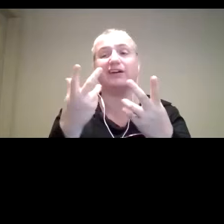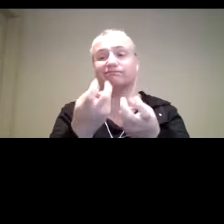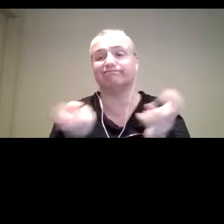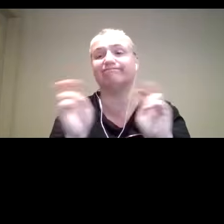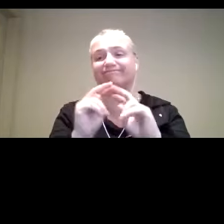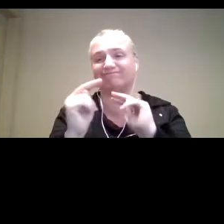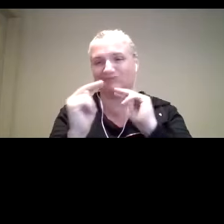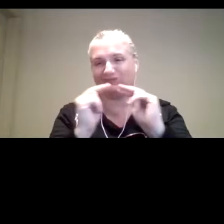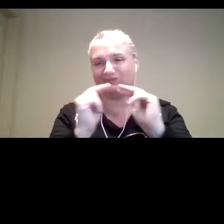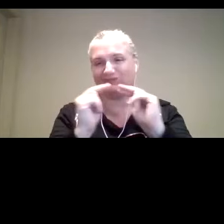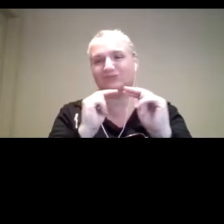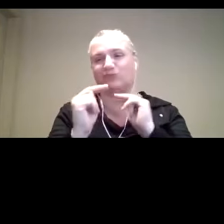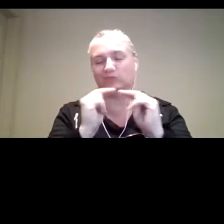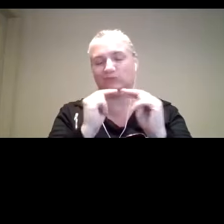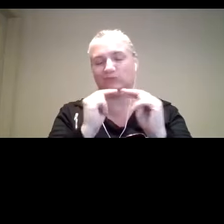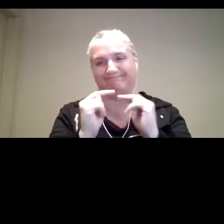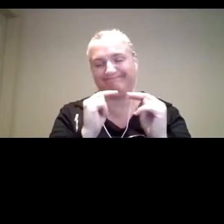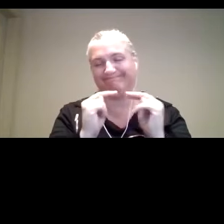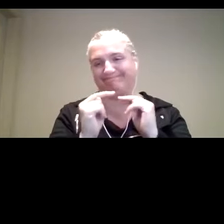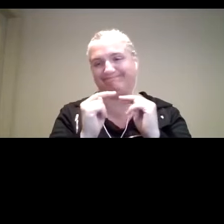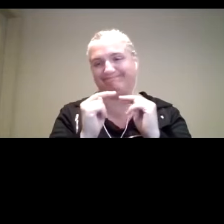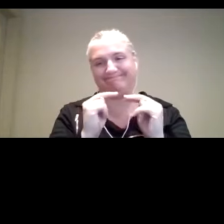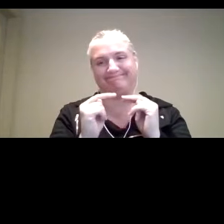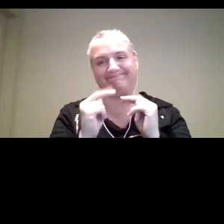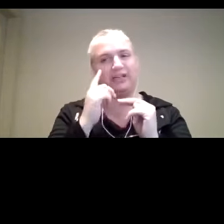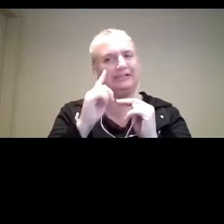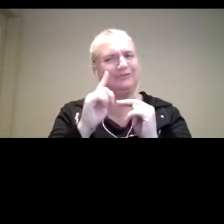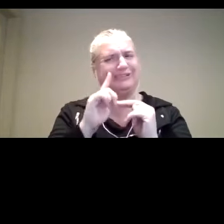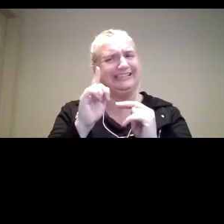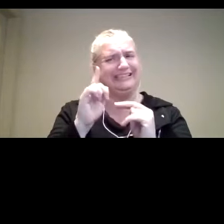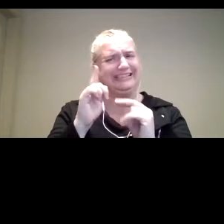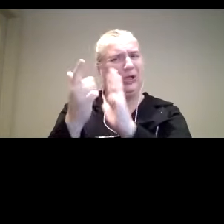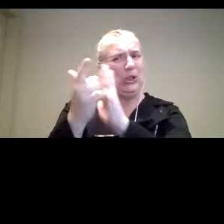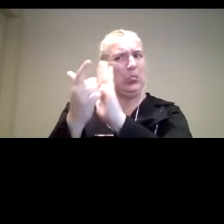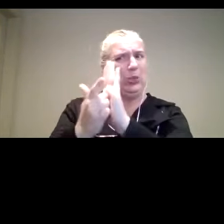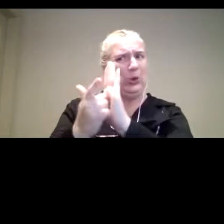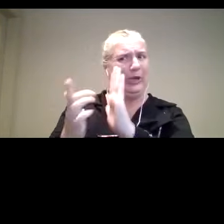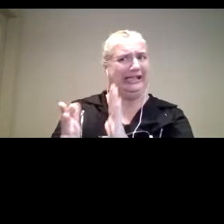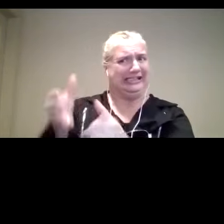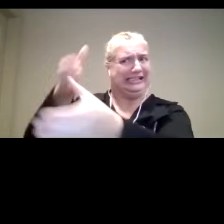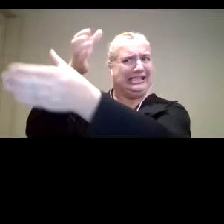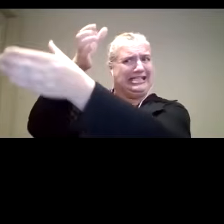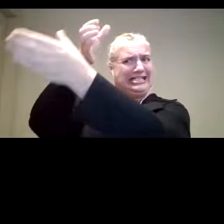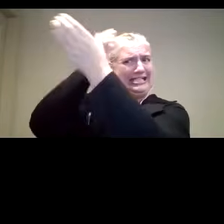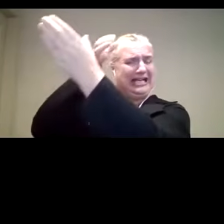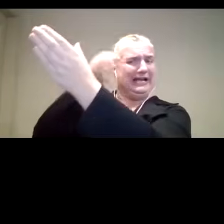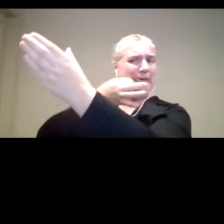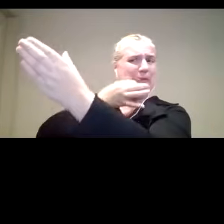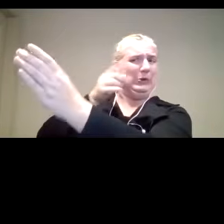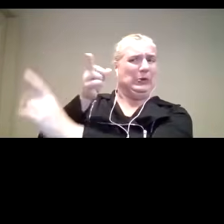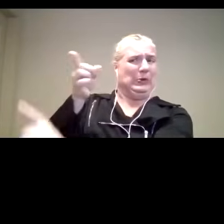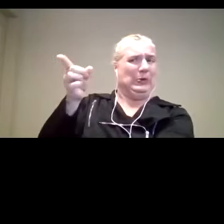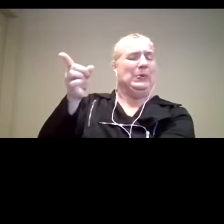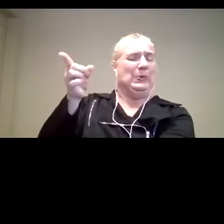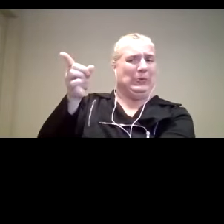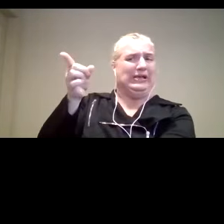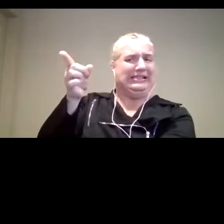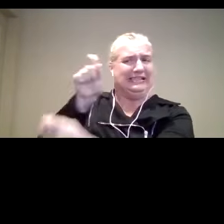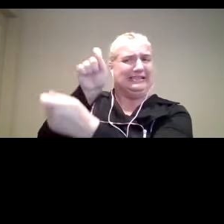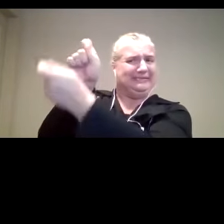So, I think that would need to be for a lawyer who has way more expertise in the nitty gritty of the law